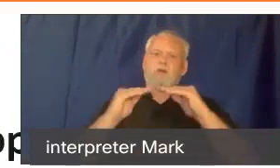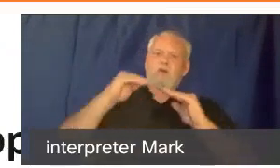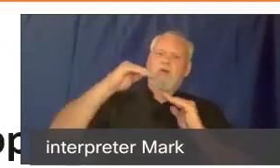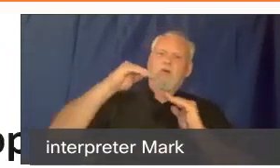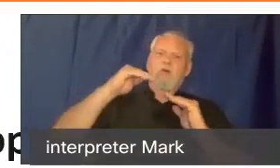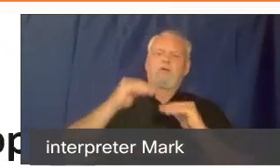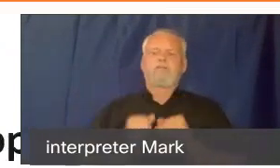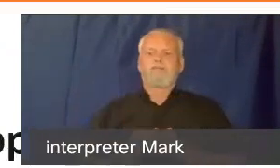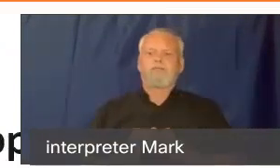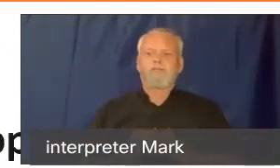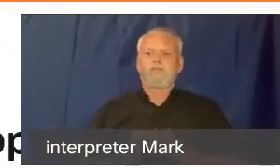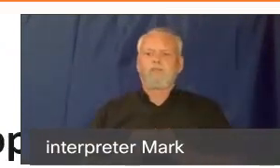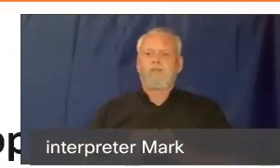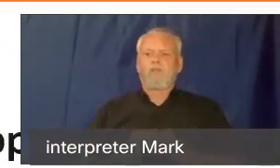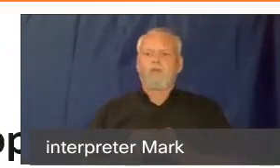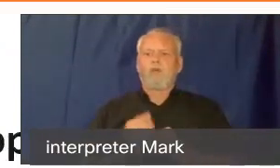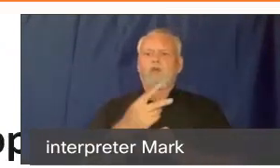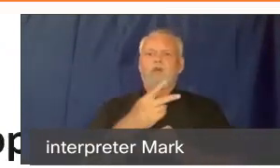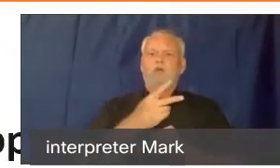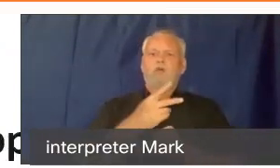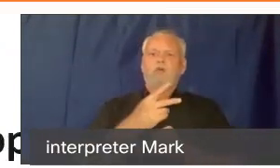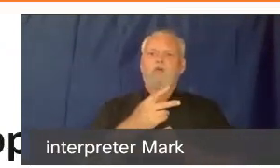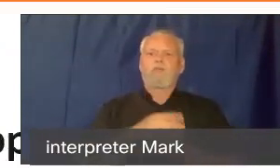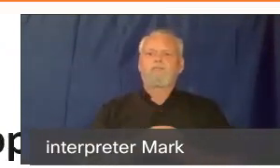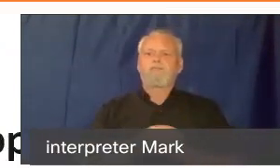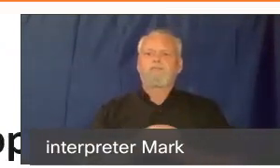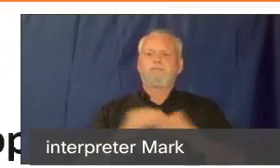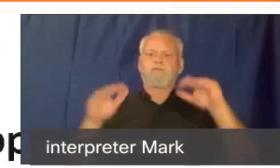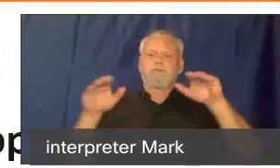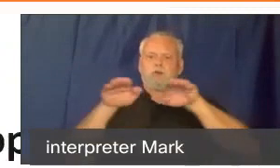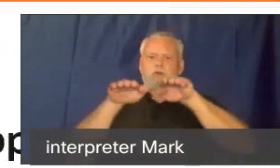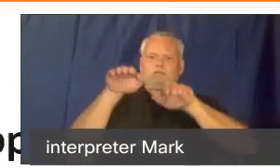In some in some spots. Okay.